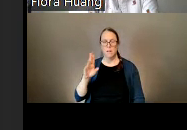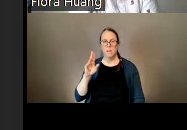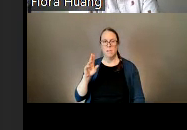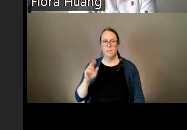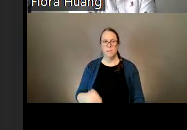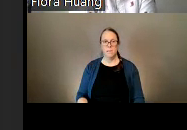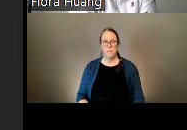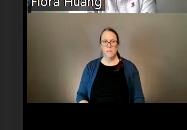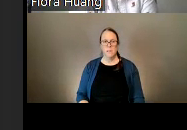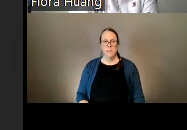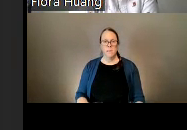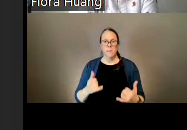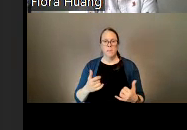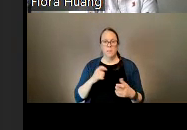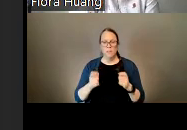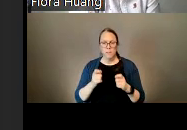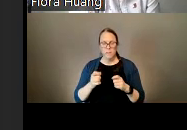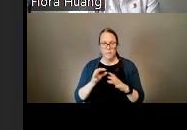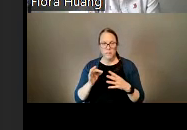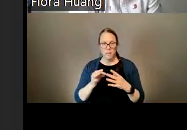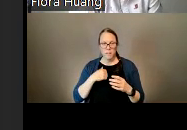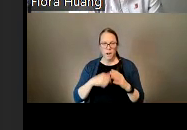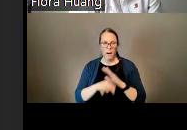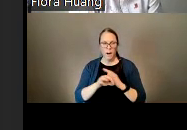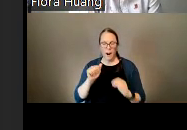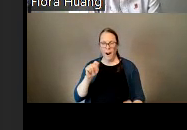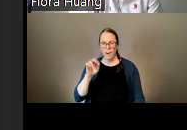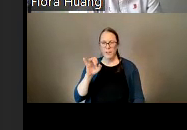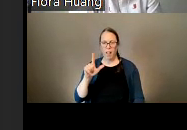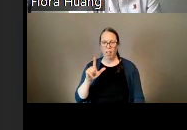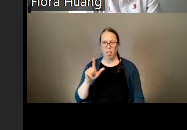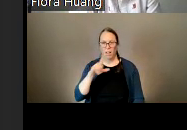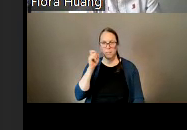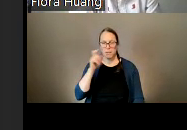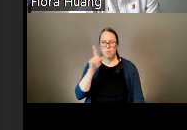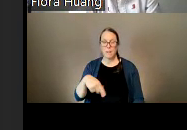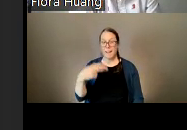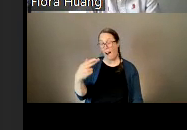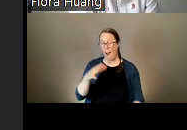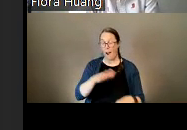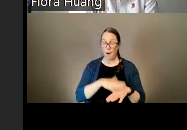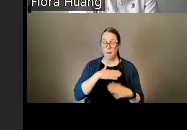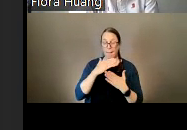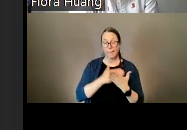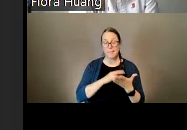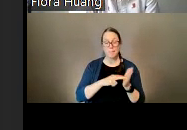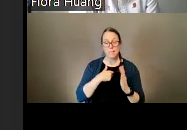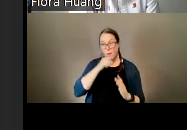And then we have options. I'm going to click Arial, because it's really high up on my list. And I don't have to scroll all the way down.